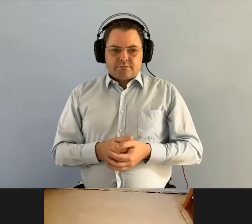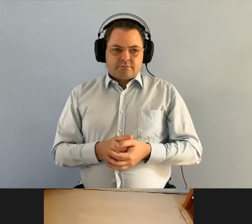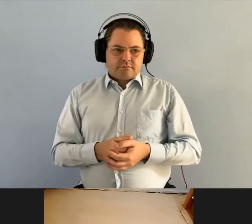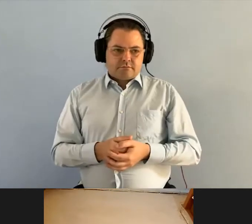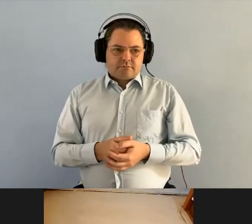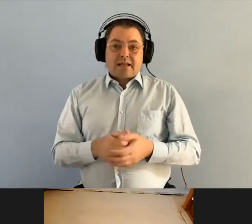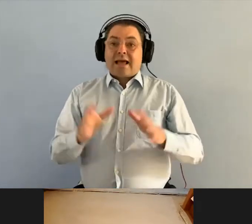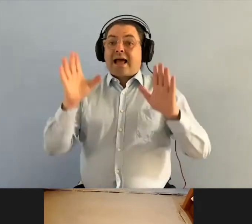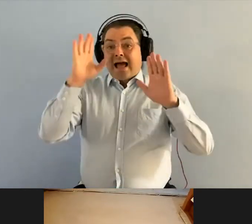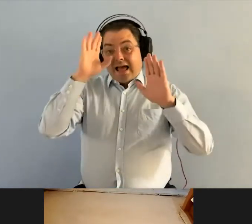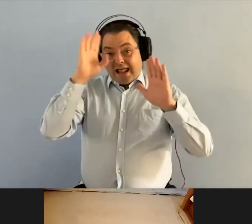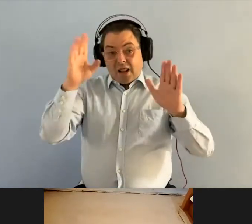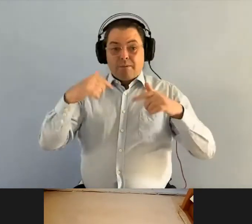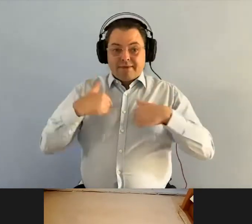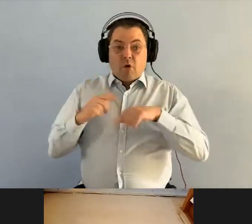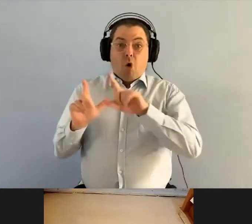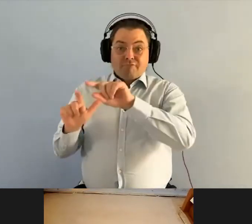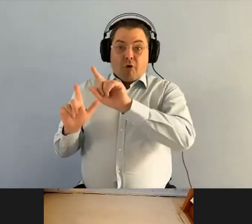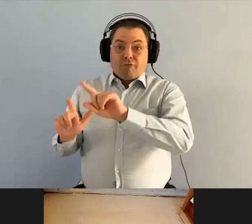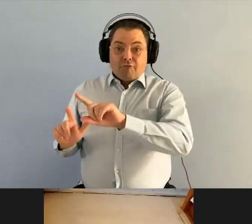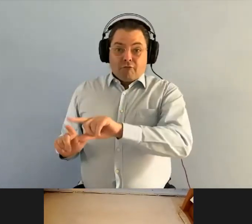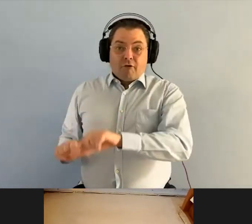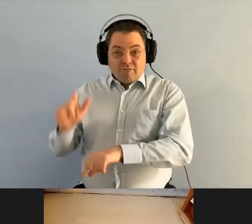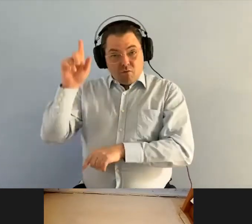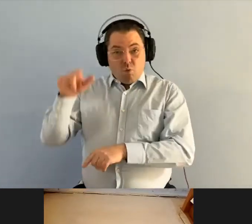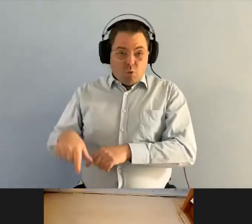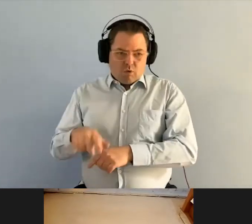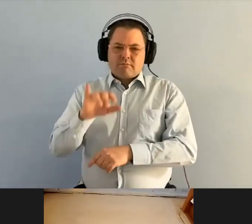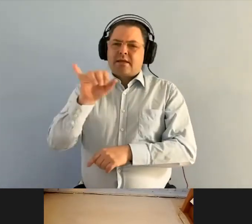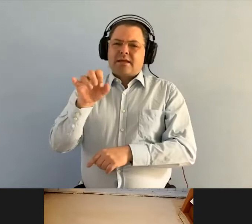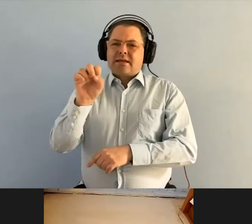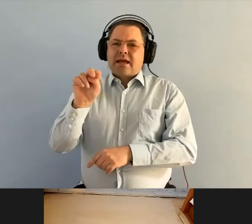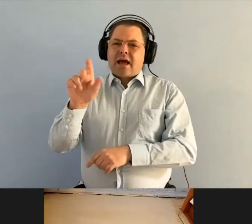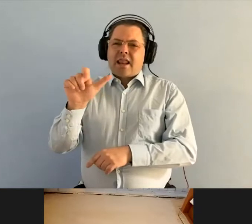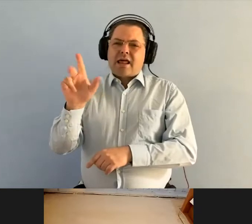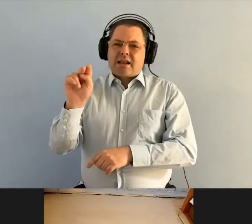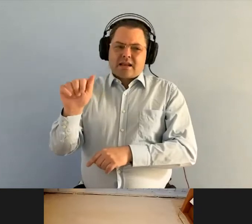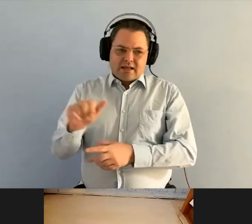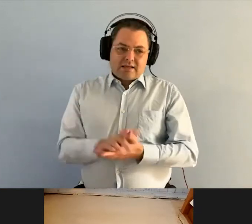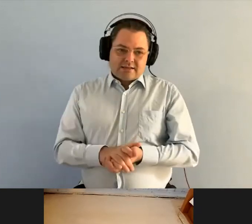sure that they're muted ? >> JELENA NIKOLIC: Hello, all the